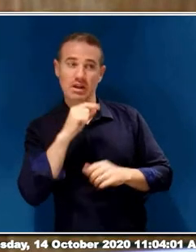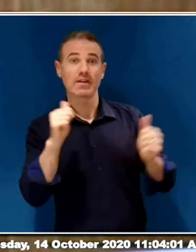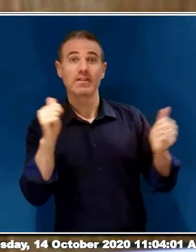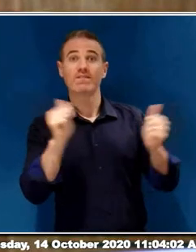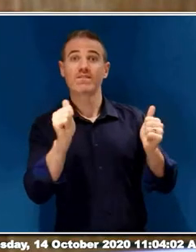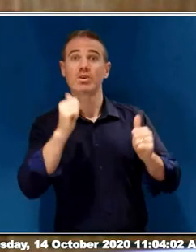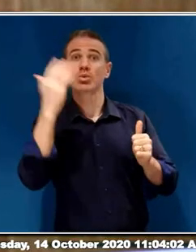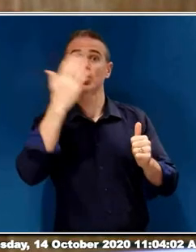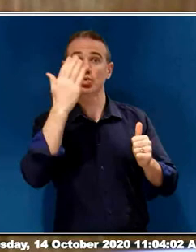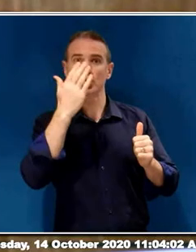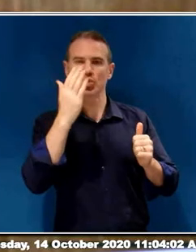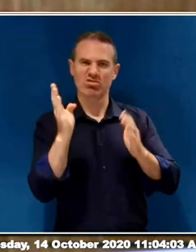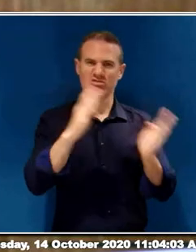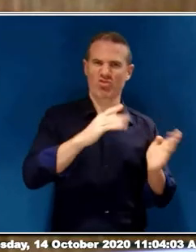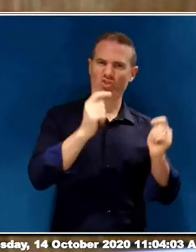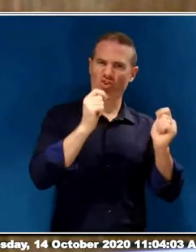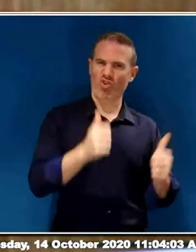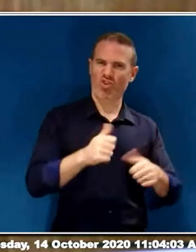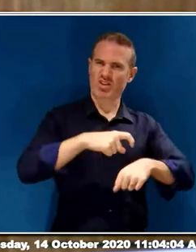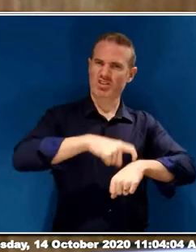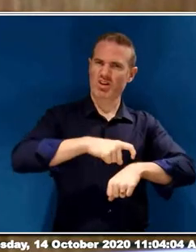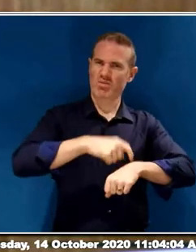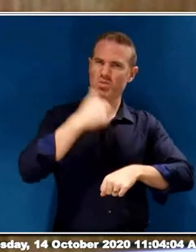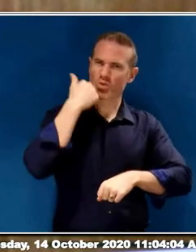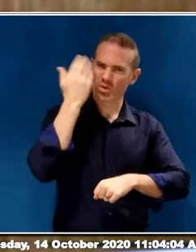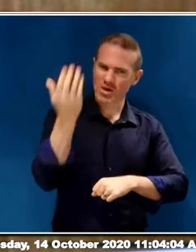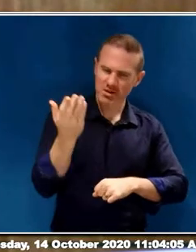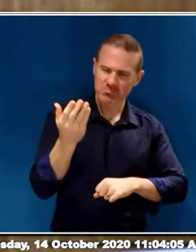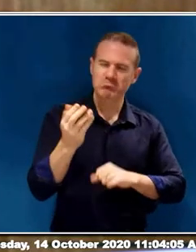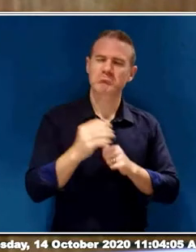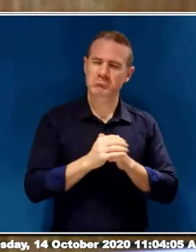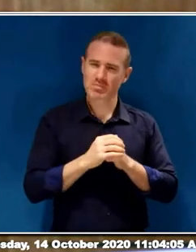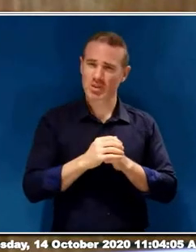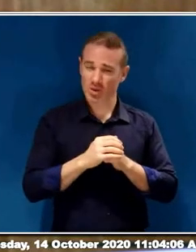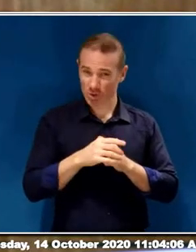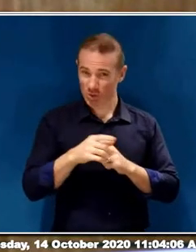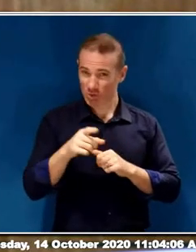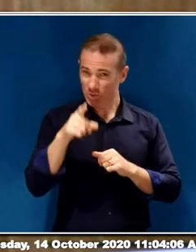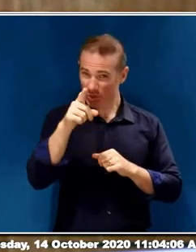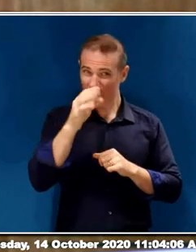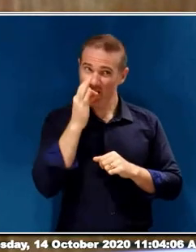Did you ever seek to have his attendance hours increased? Constantly.